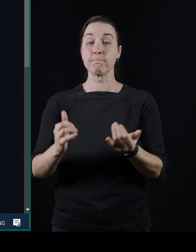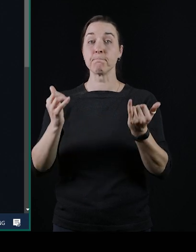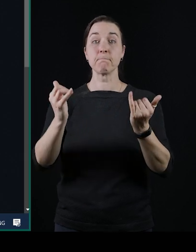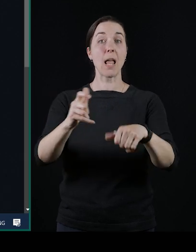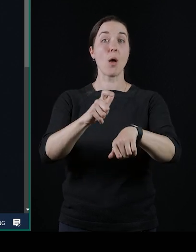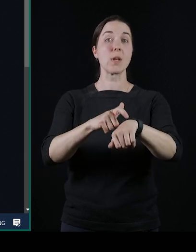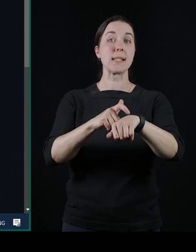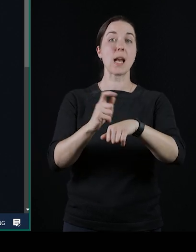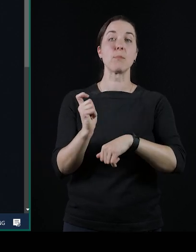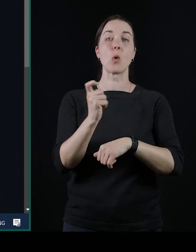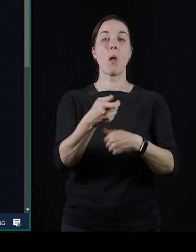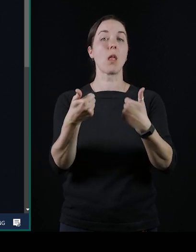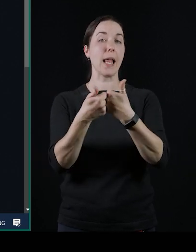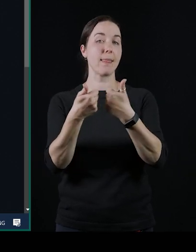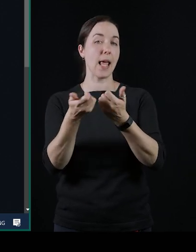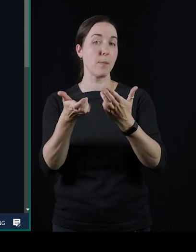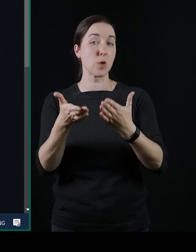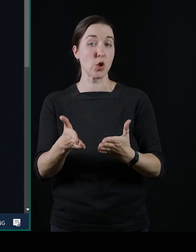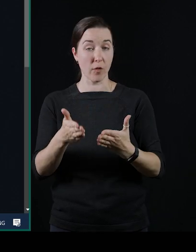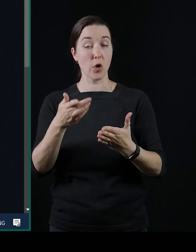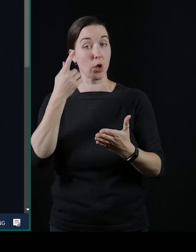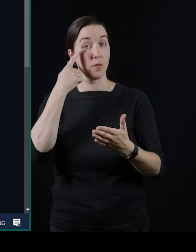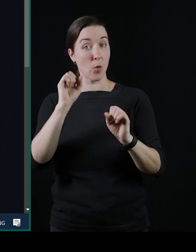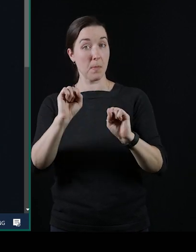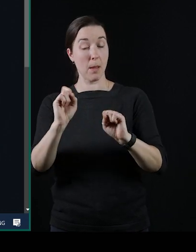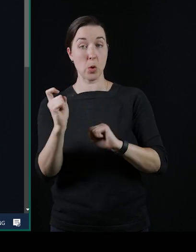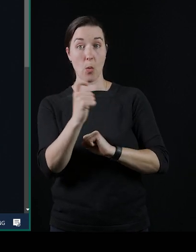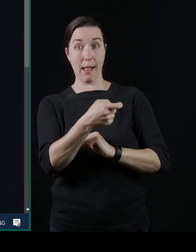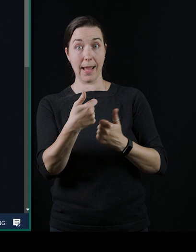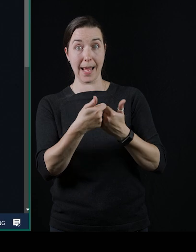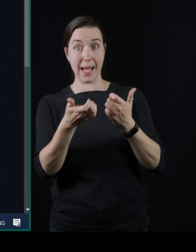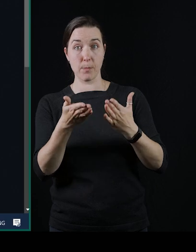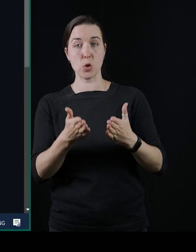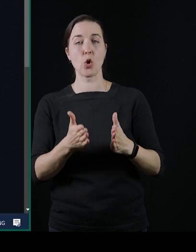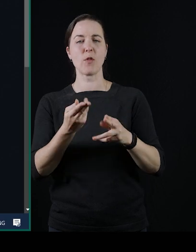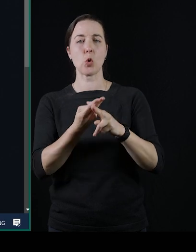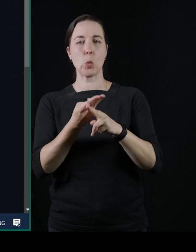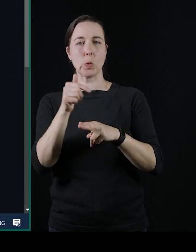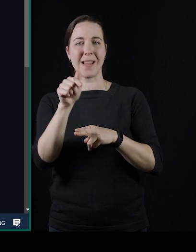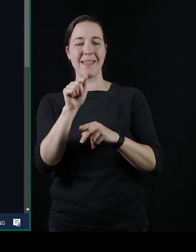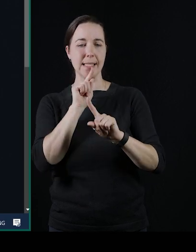And now it's time to allocate the game server, right? To allocate the game server, we're going to use this command.